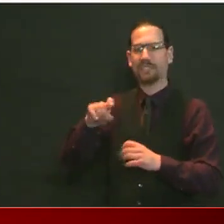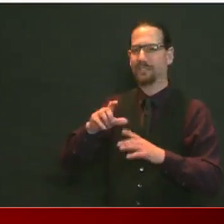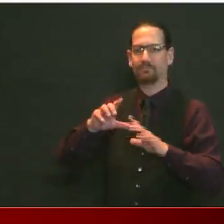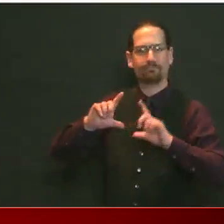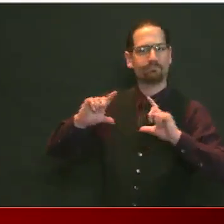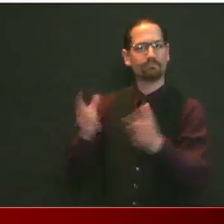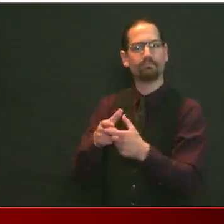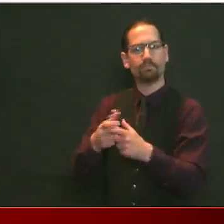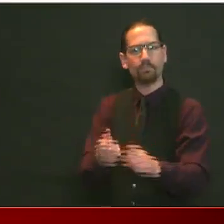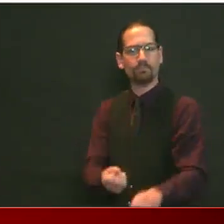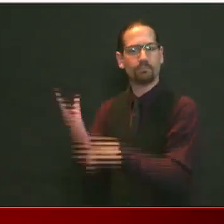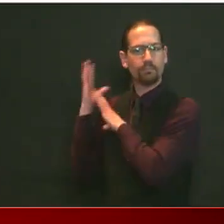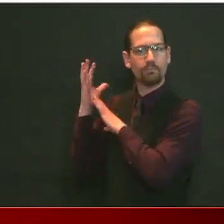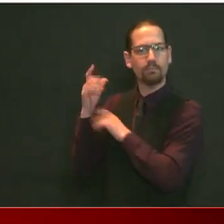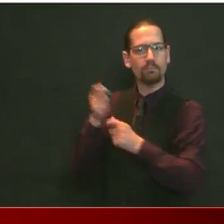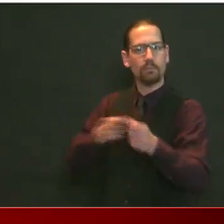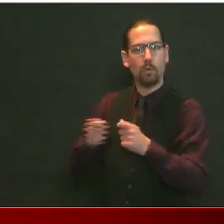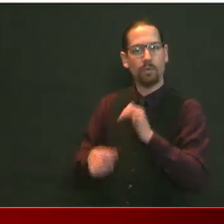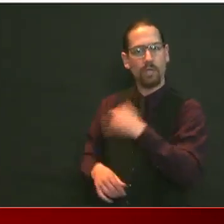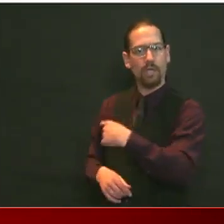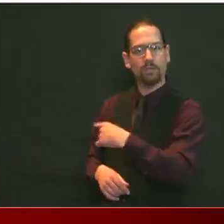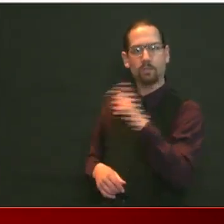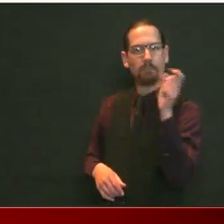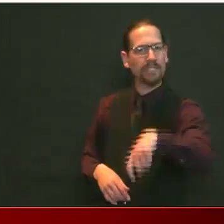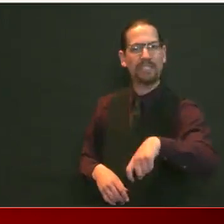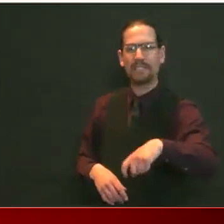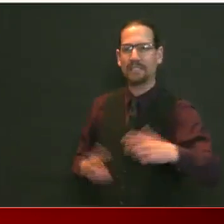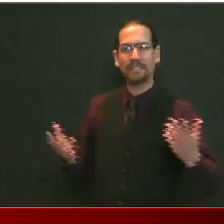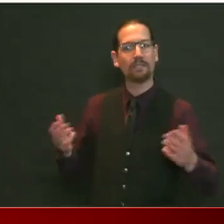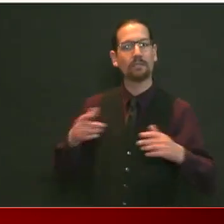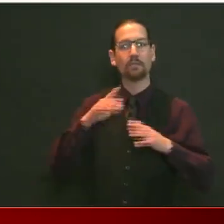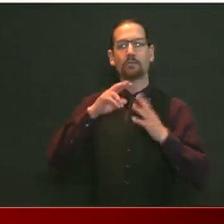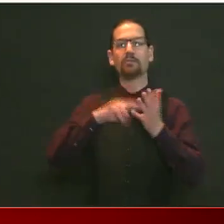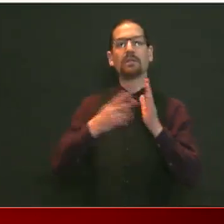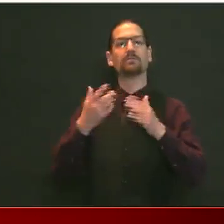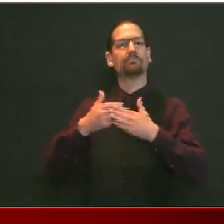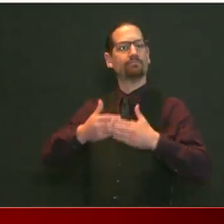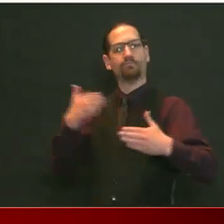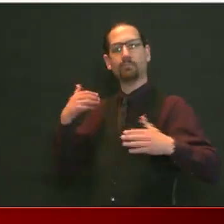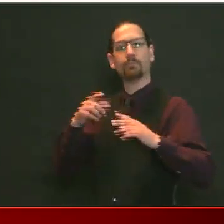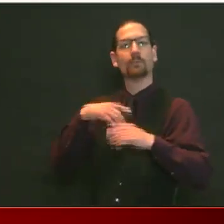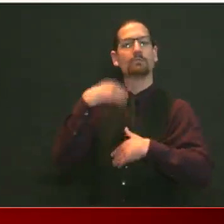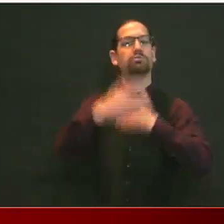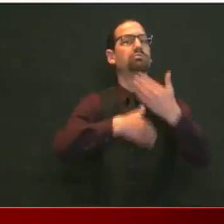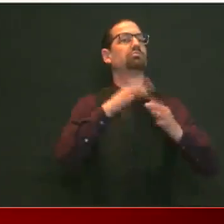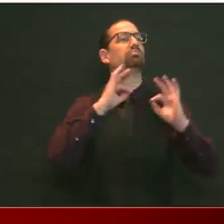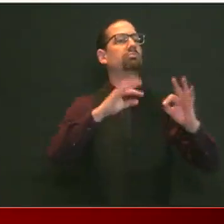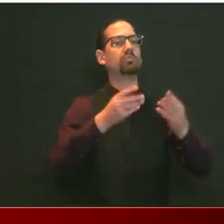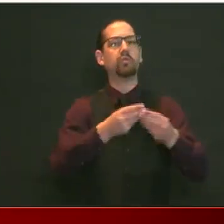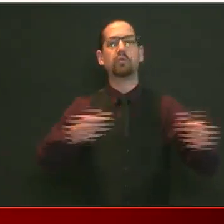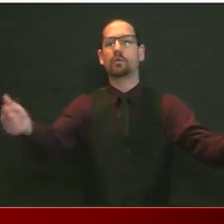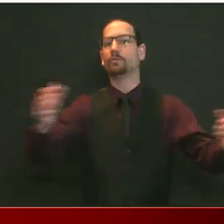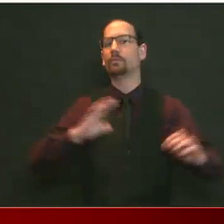CRUSHED, THESE WERE THE PLACES AHEAD OF THE VIRUS, PUT A LID ON IT QUICKLY. AND NEVER LET THE